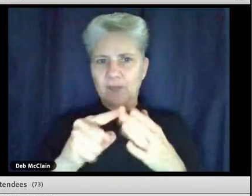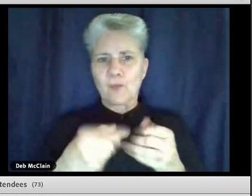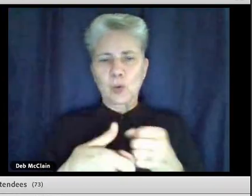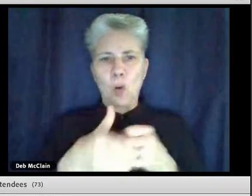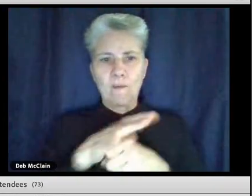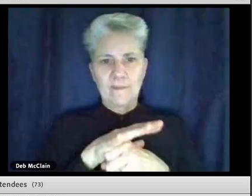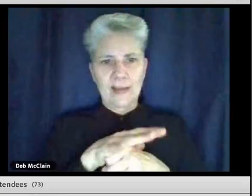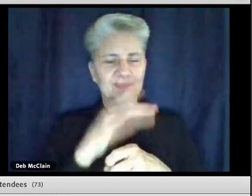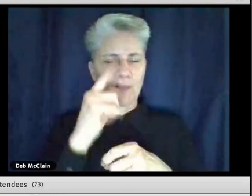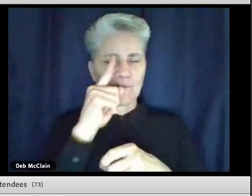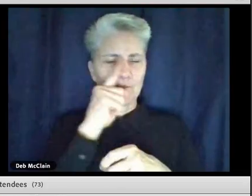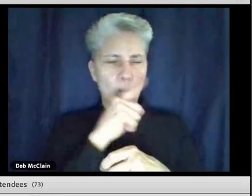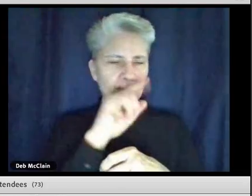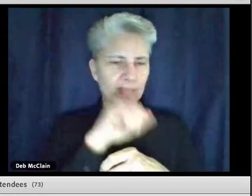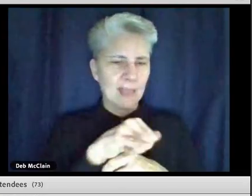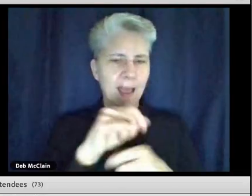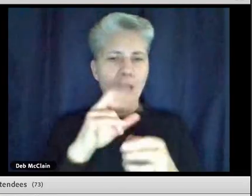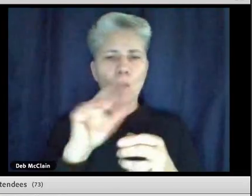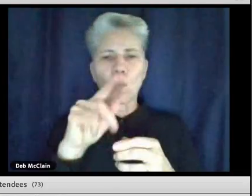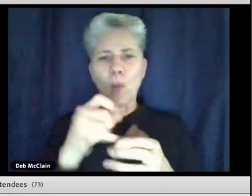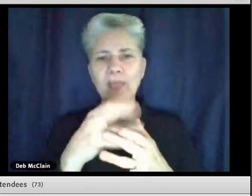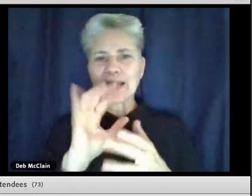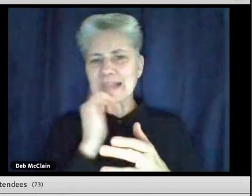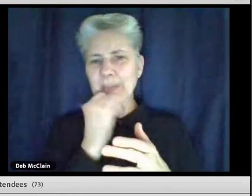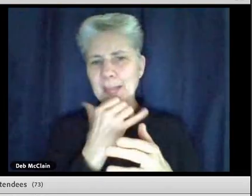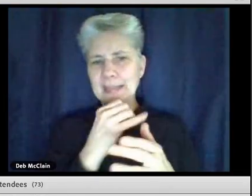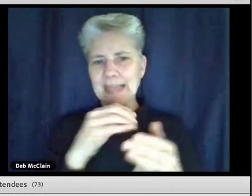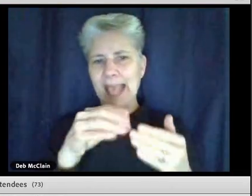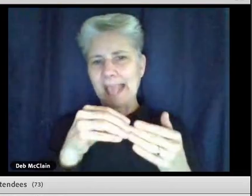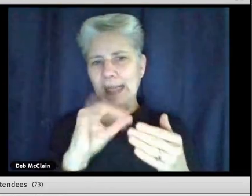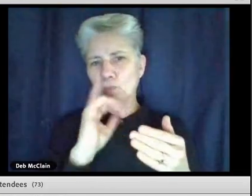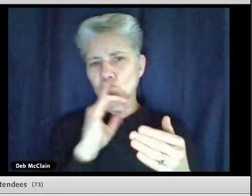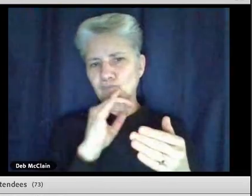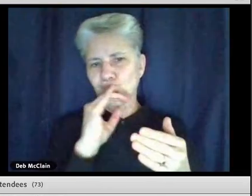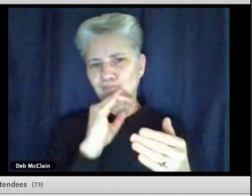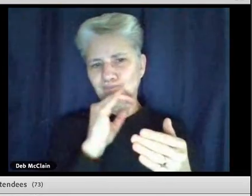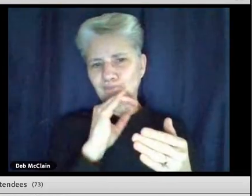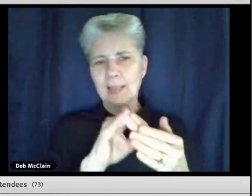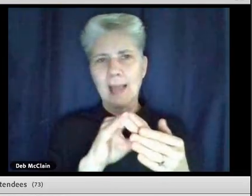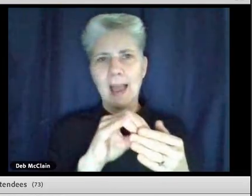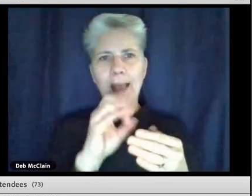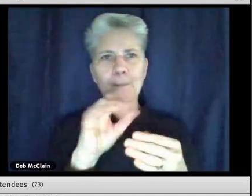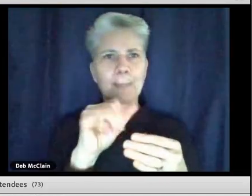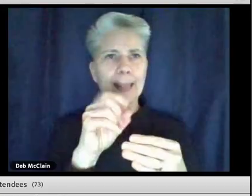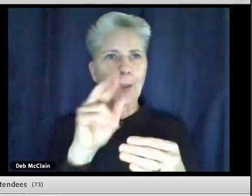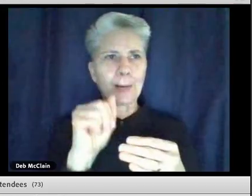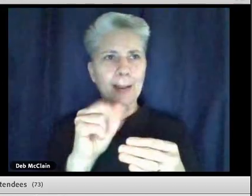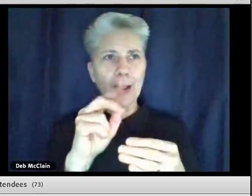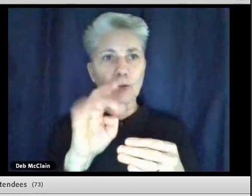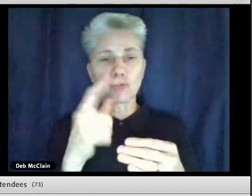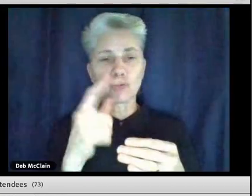For instance, holding your breath can test for COVID-19. That's false. They've also rate things as misleading,